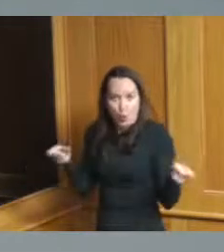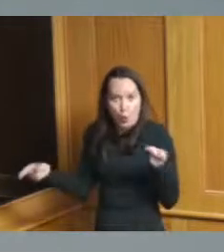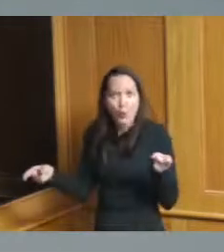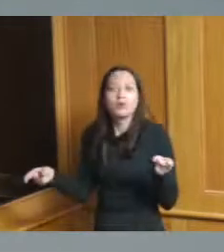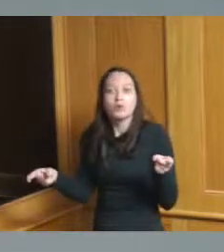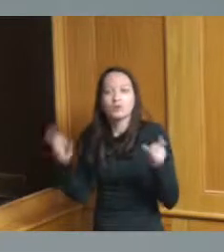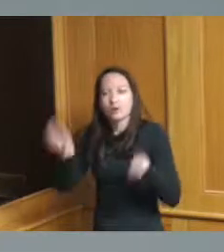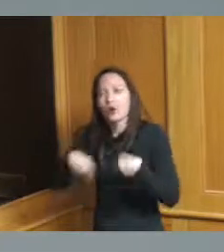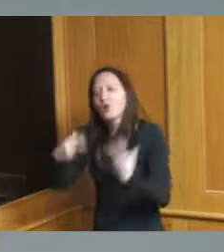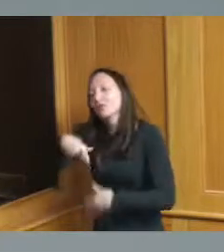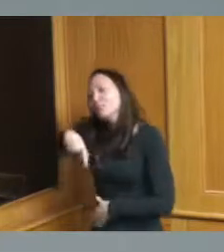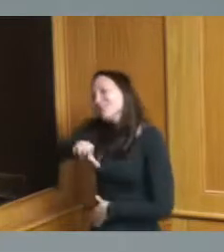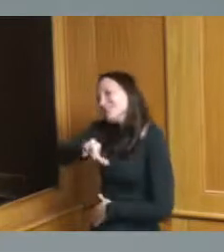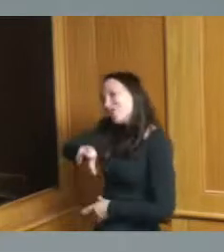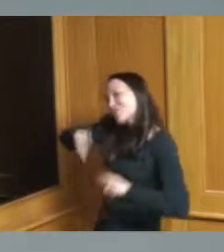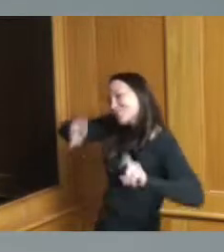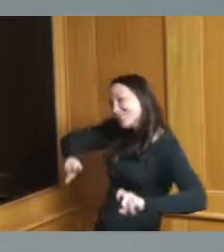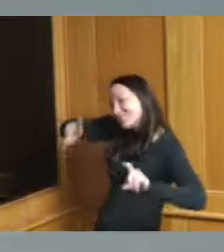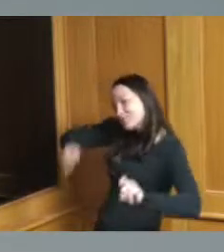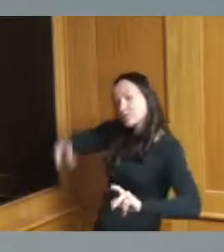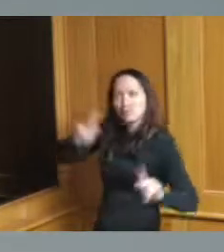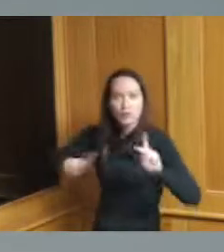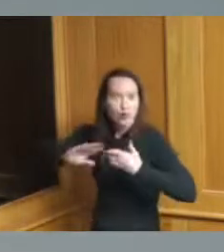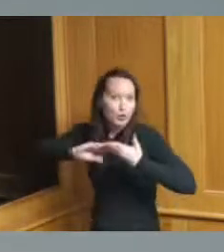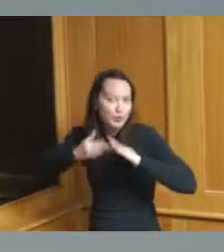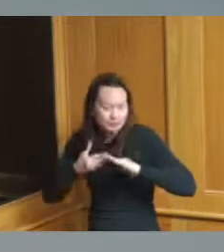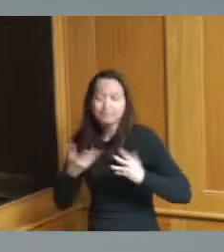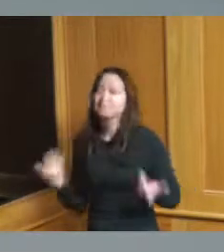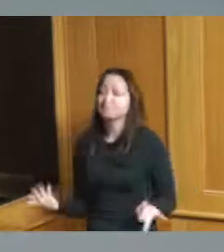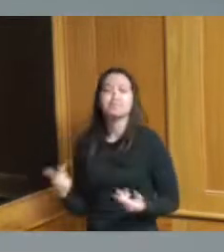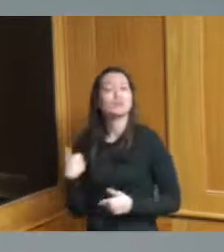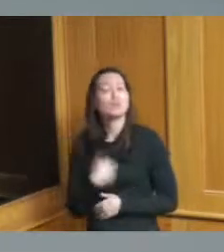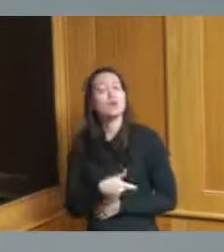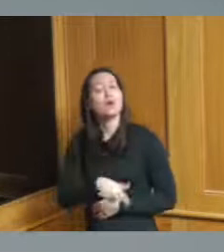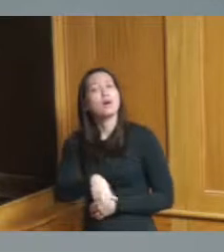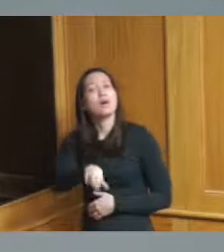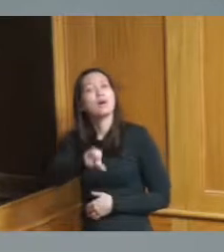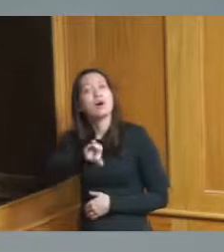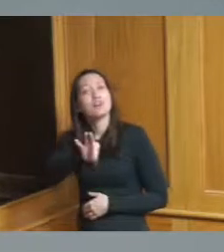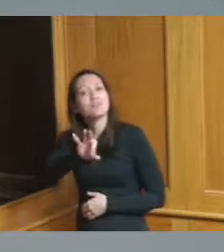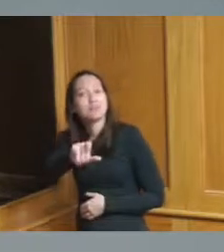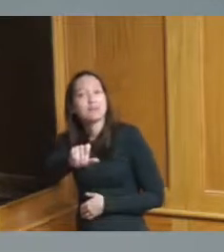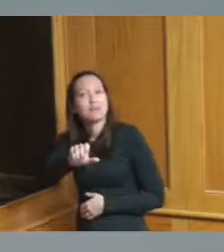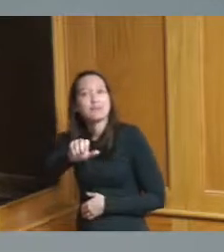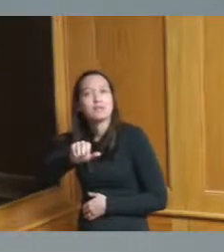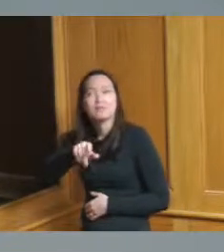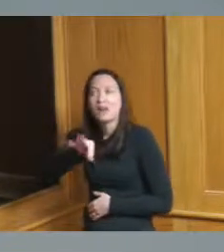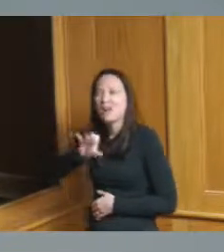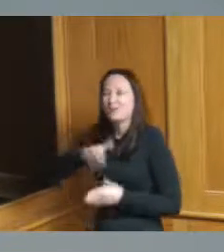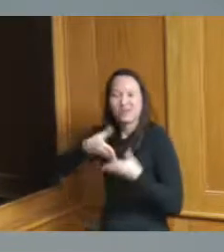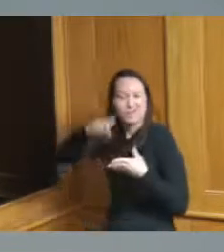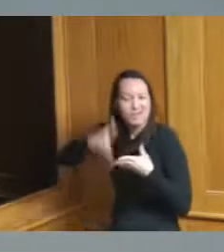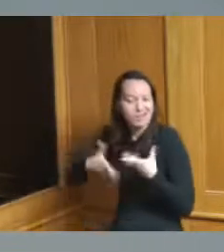PCR testing to people in the community so the RFP went out last year so we want we anticipated this